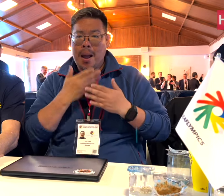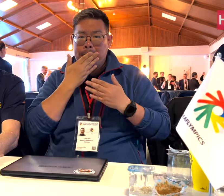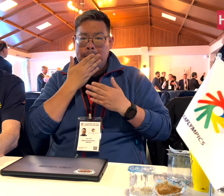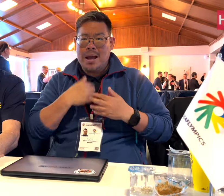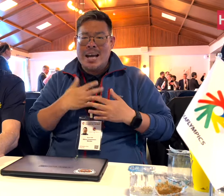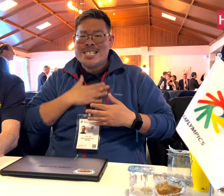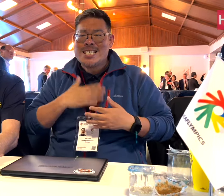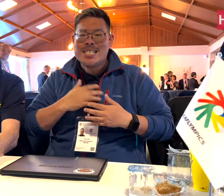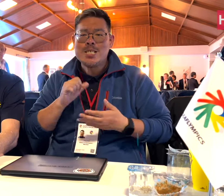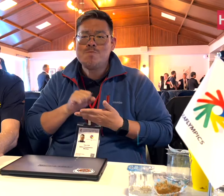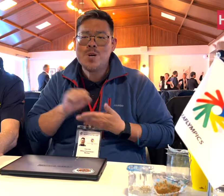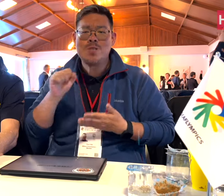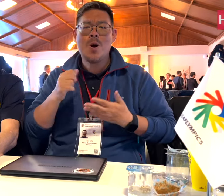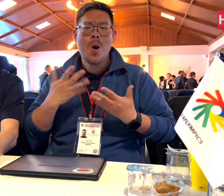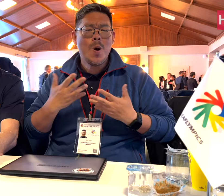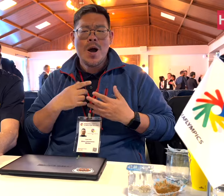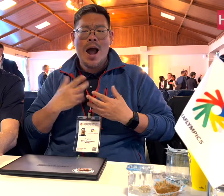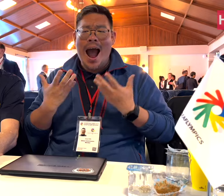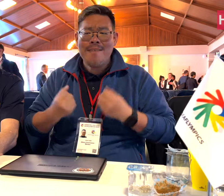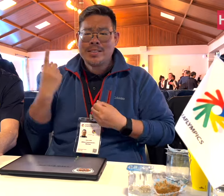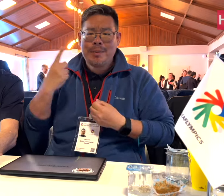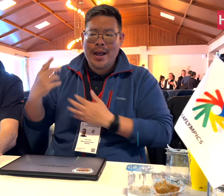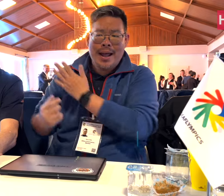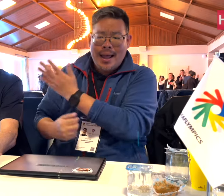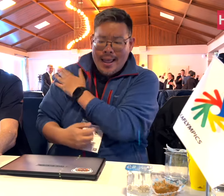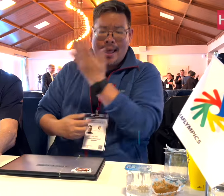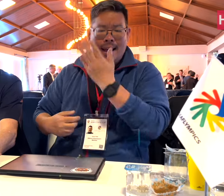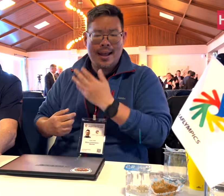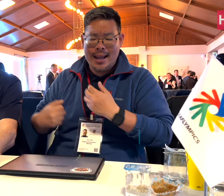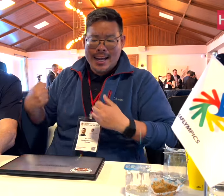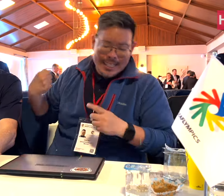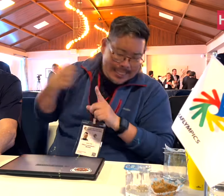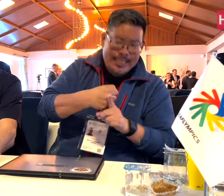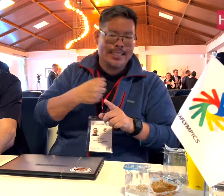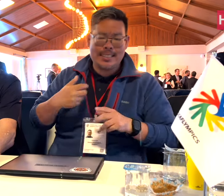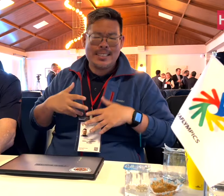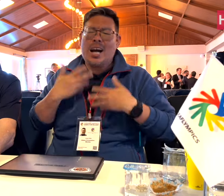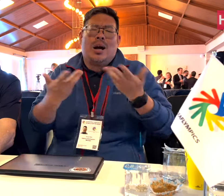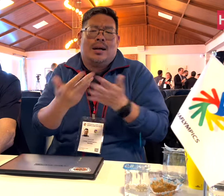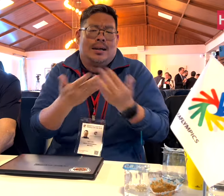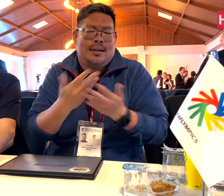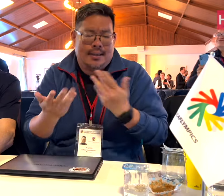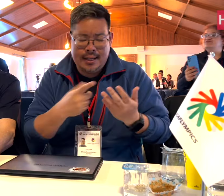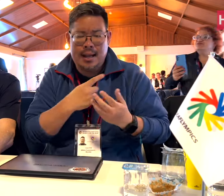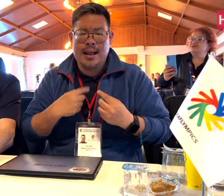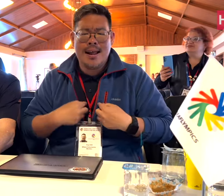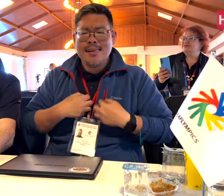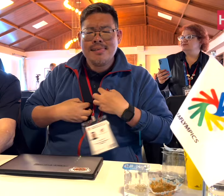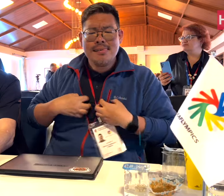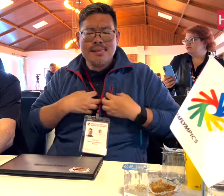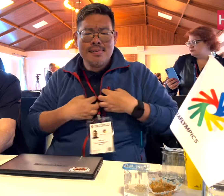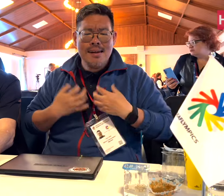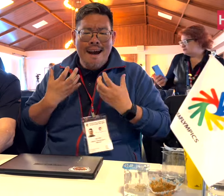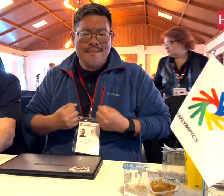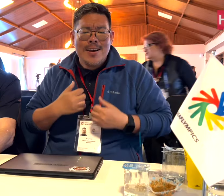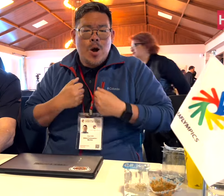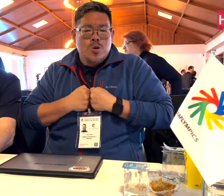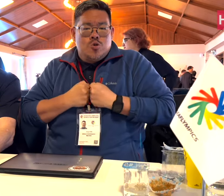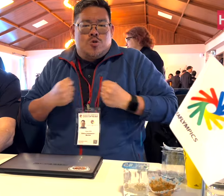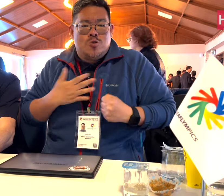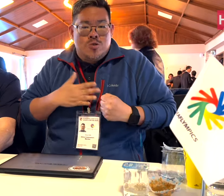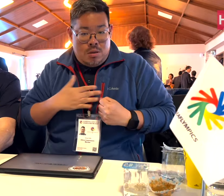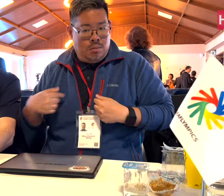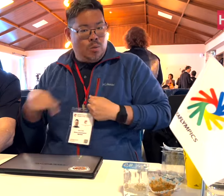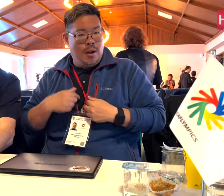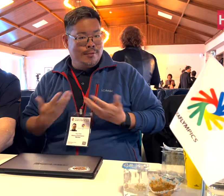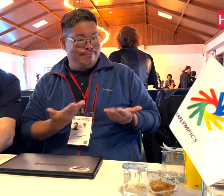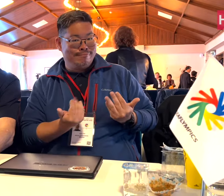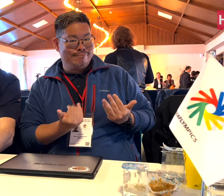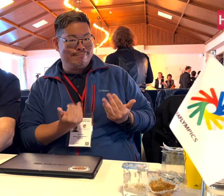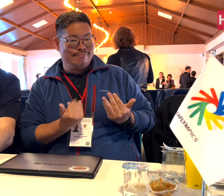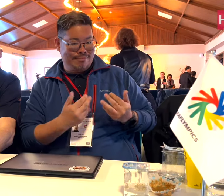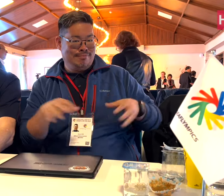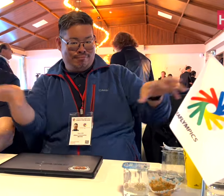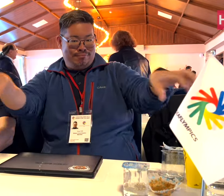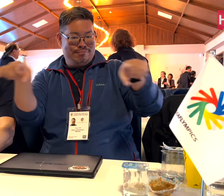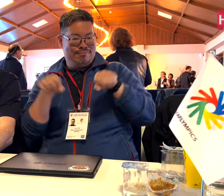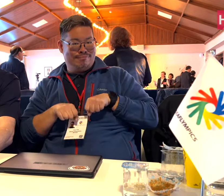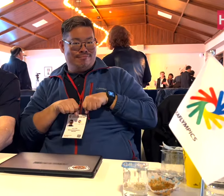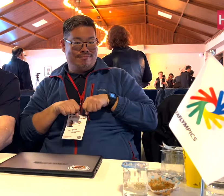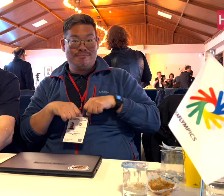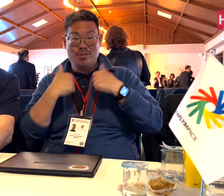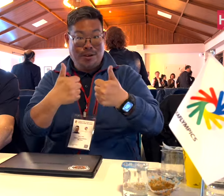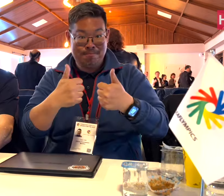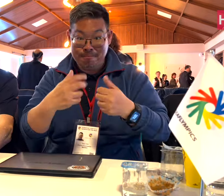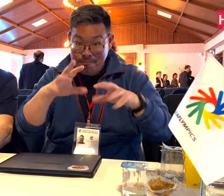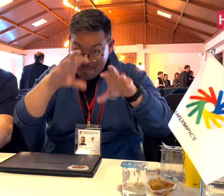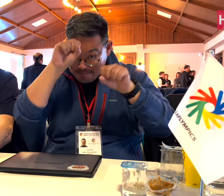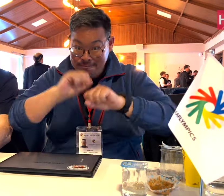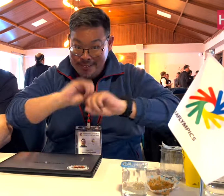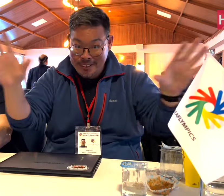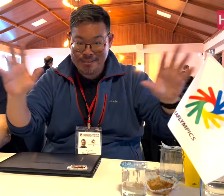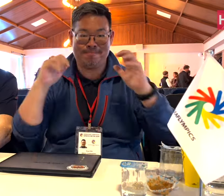athletes and investigate those incidents. Any athletes or member